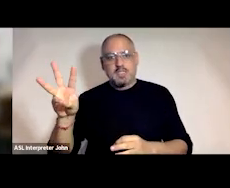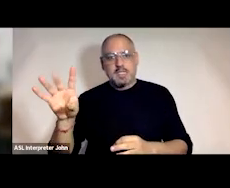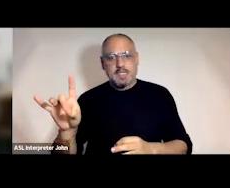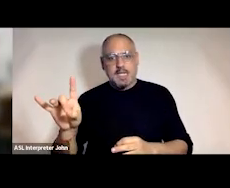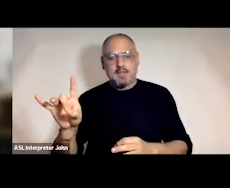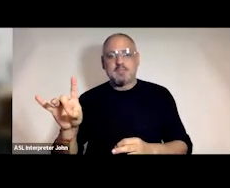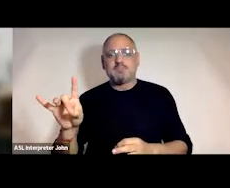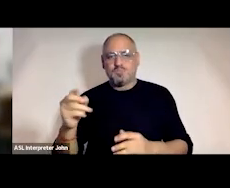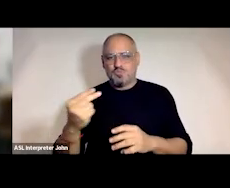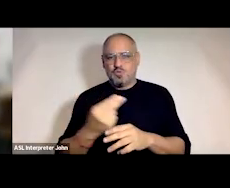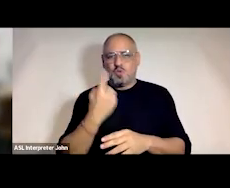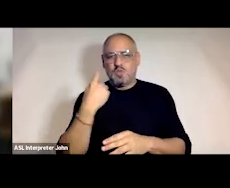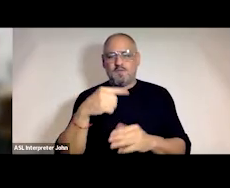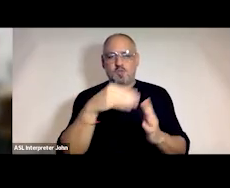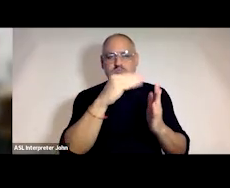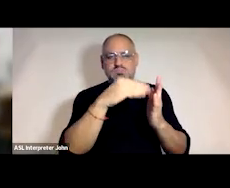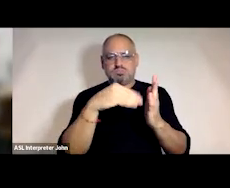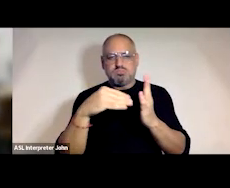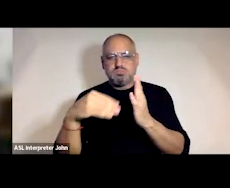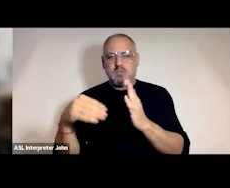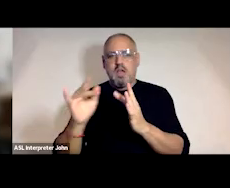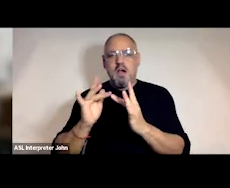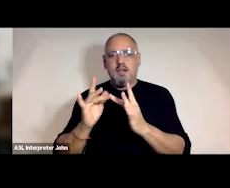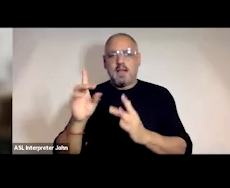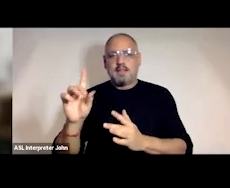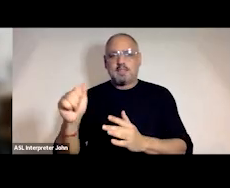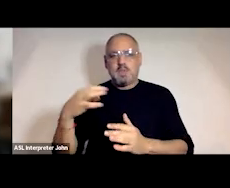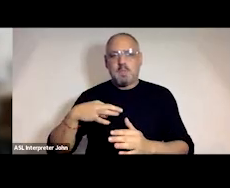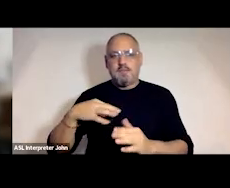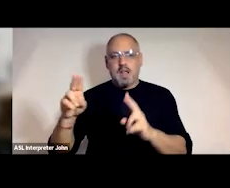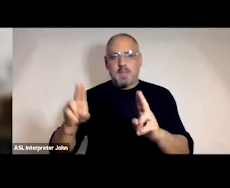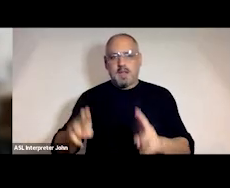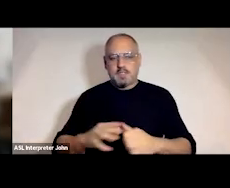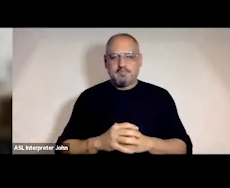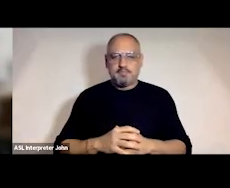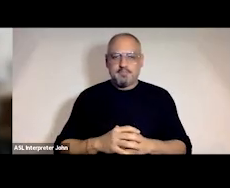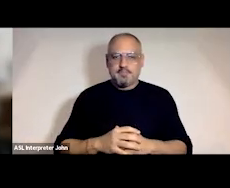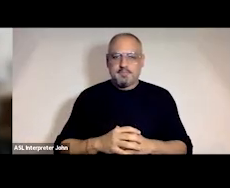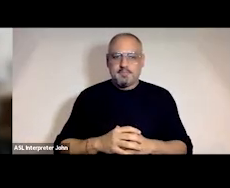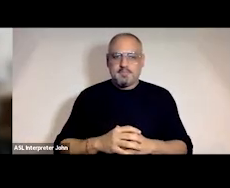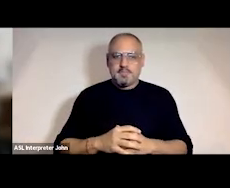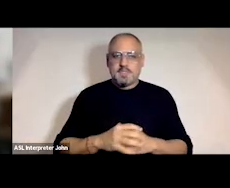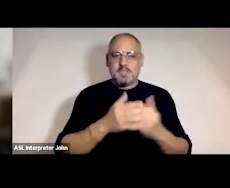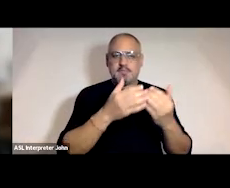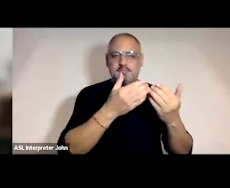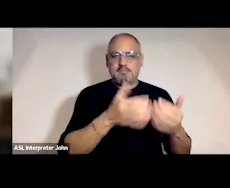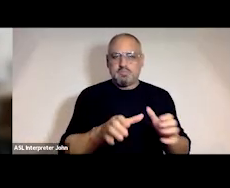will be used to complete the online disability benefit application. It's broken down into four steps.